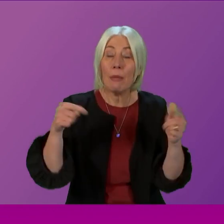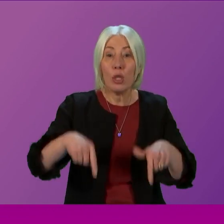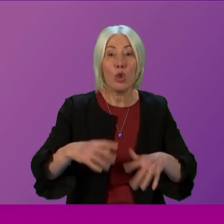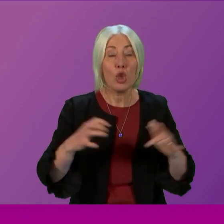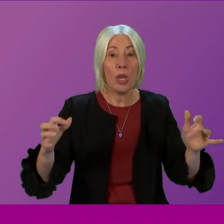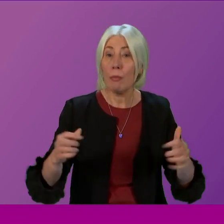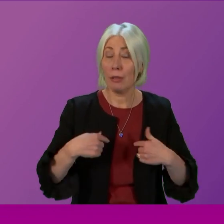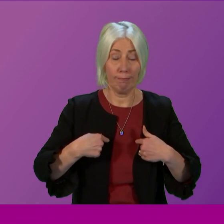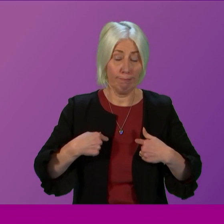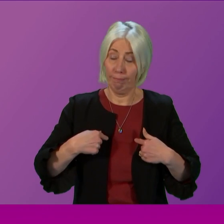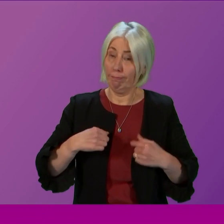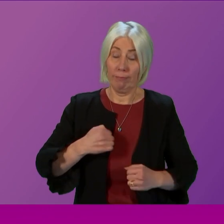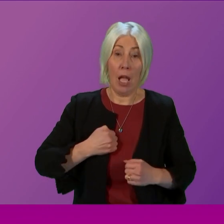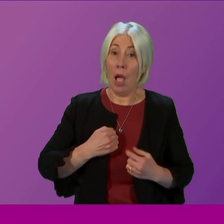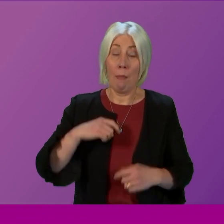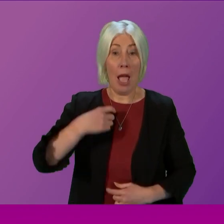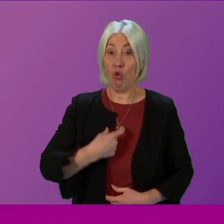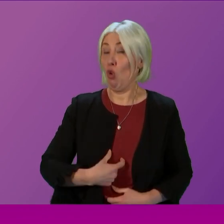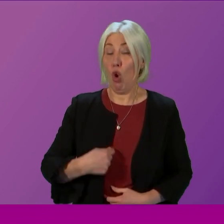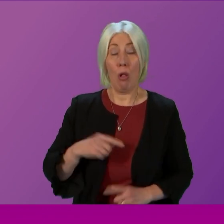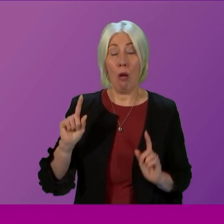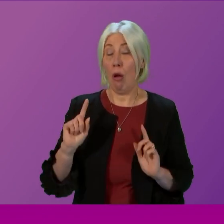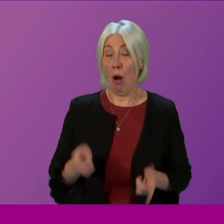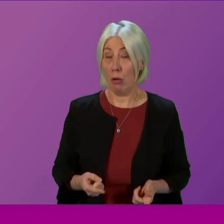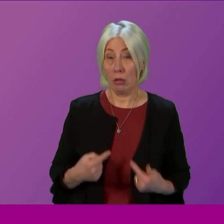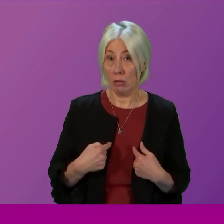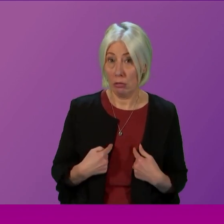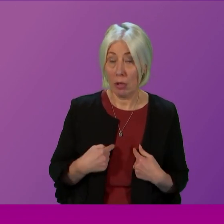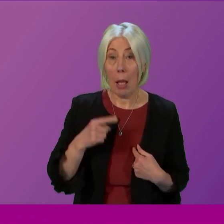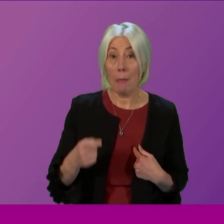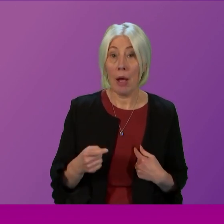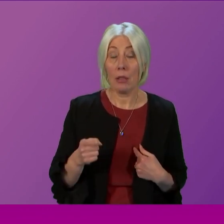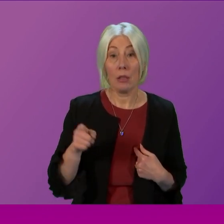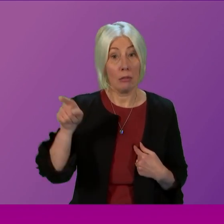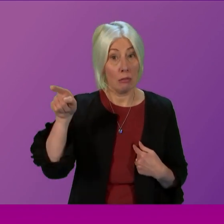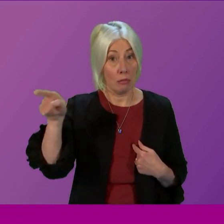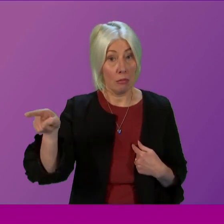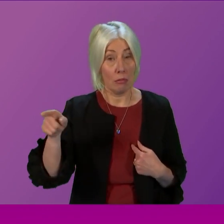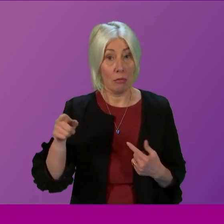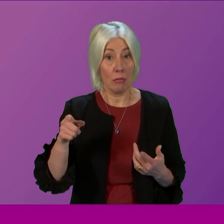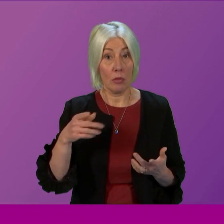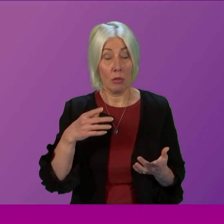something that is within my power, but, in seeking a ministerial statement, Mr Kerr may wish to raise